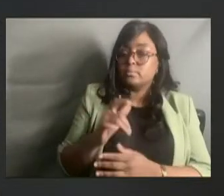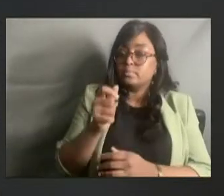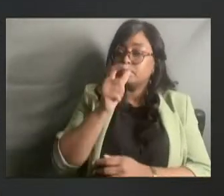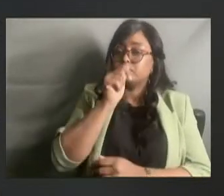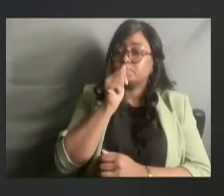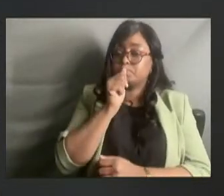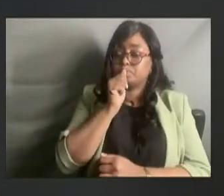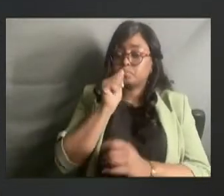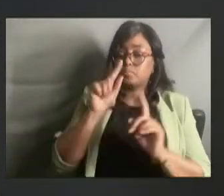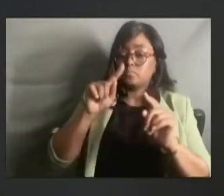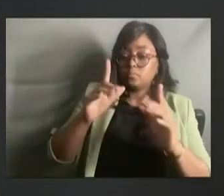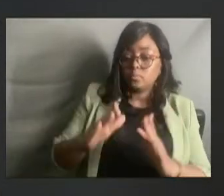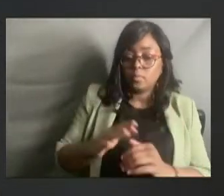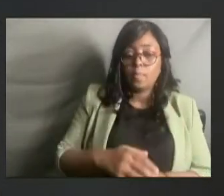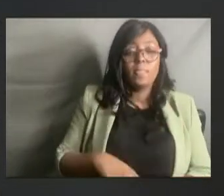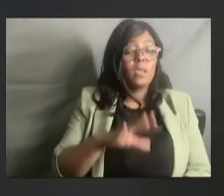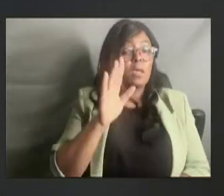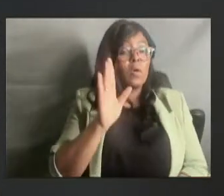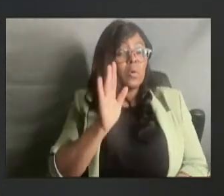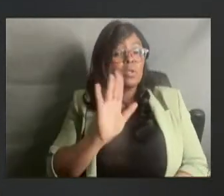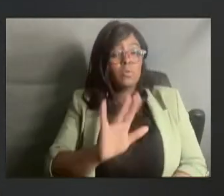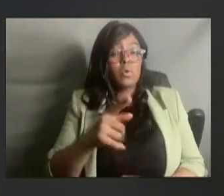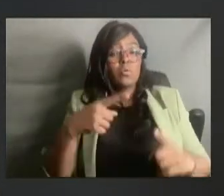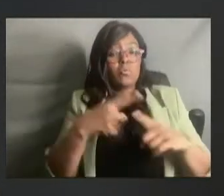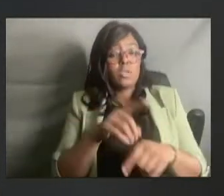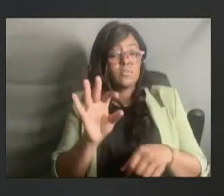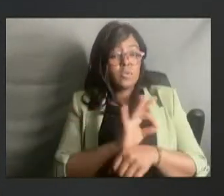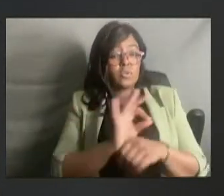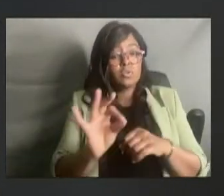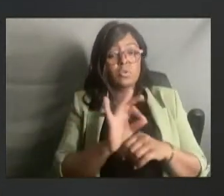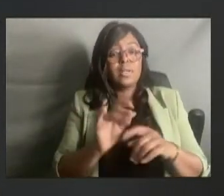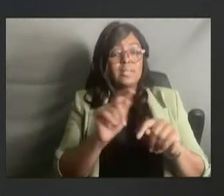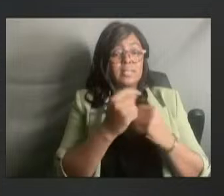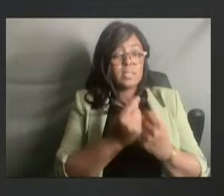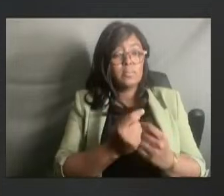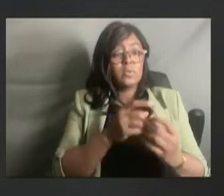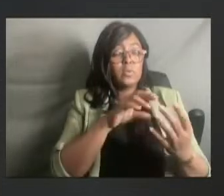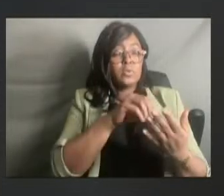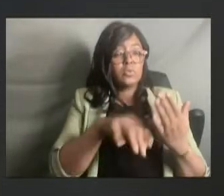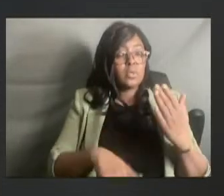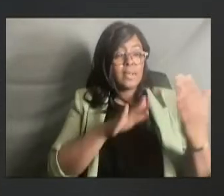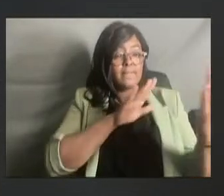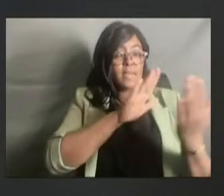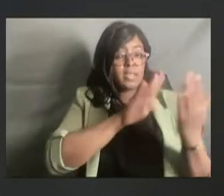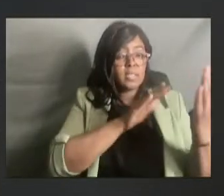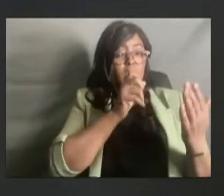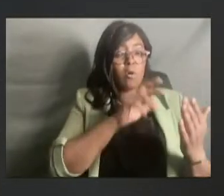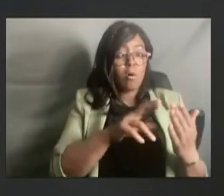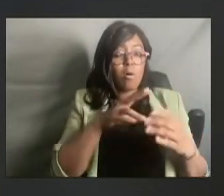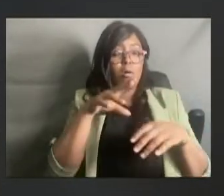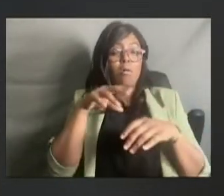elevating that anonymous attendee. Will your cross-functional teams be